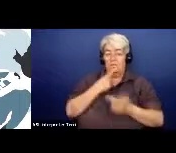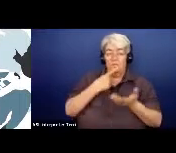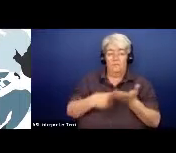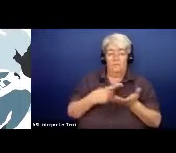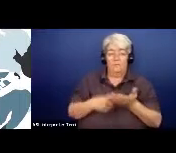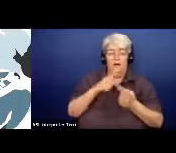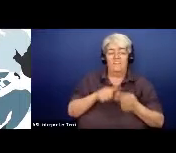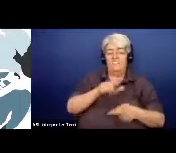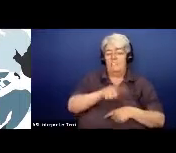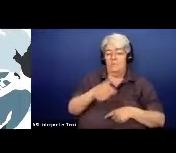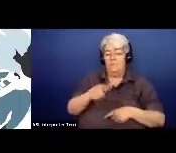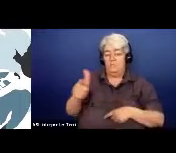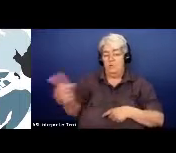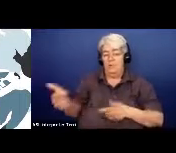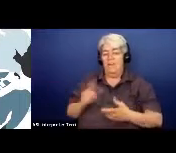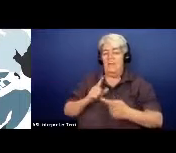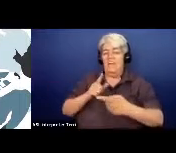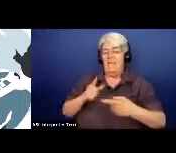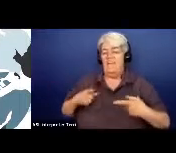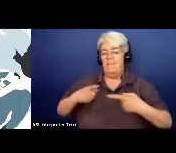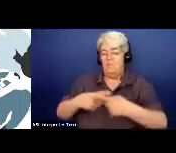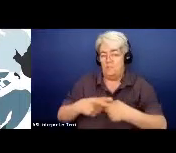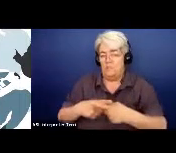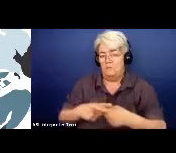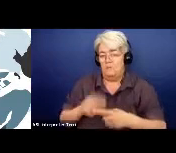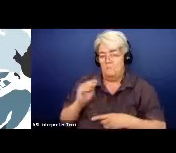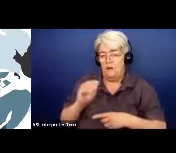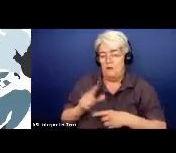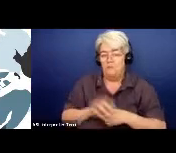The model is going to be less specific to